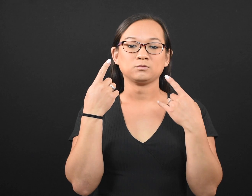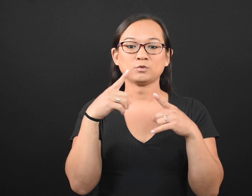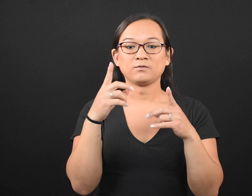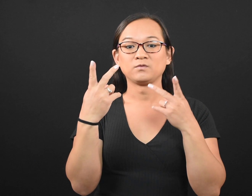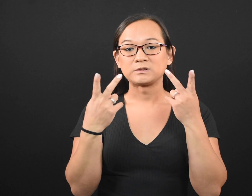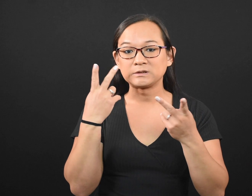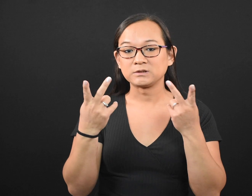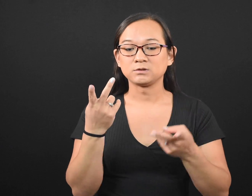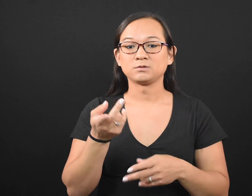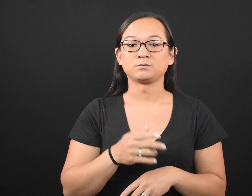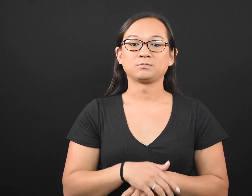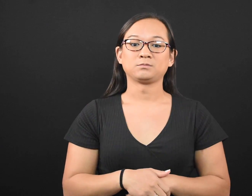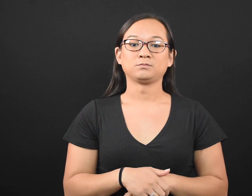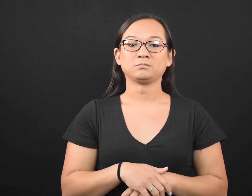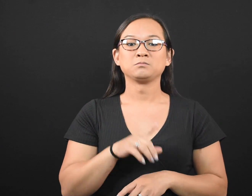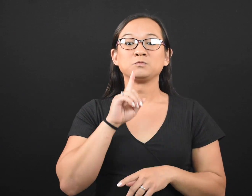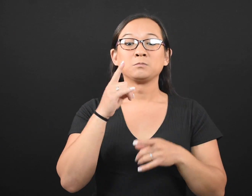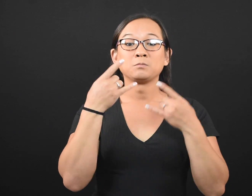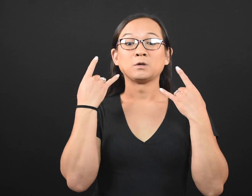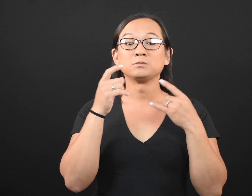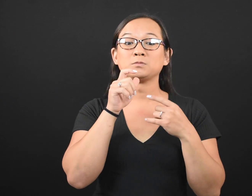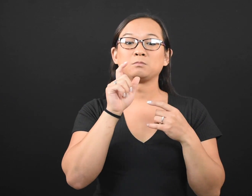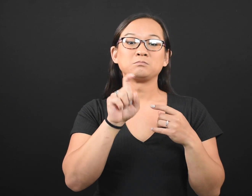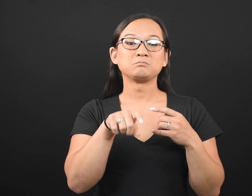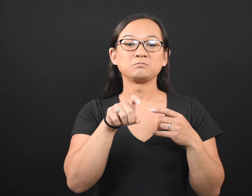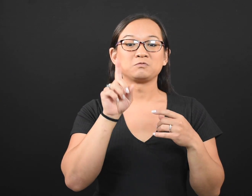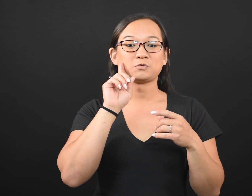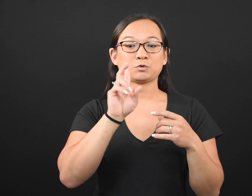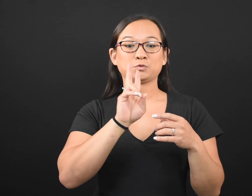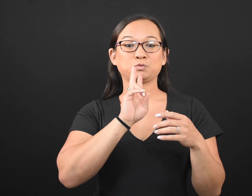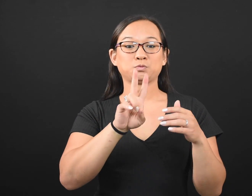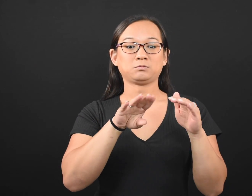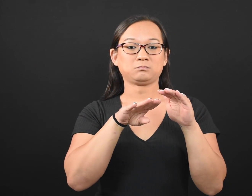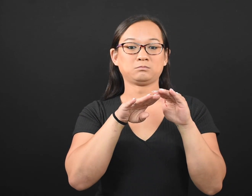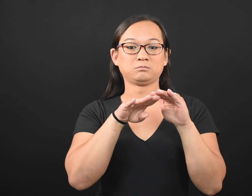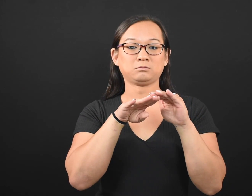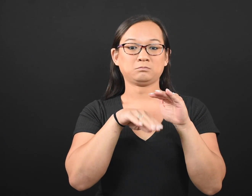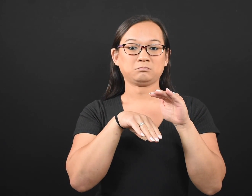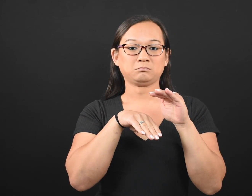that person. Everyone should wear a mask when visiting. Masks should not be placed